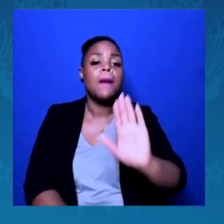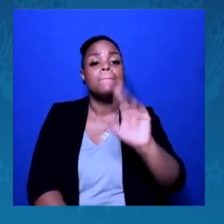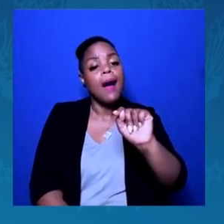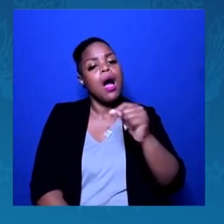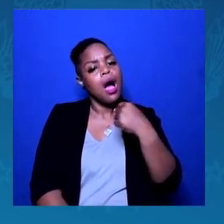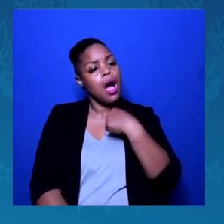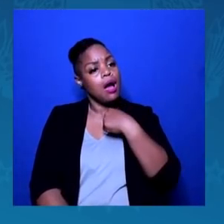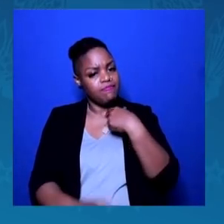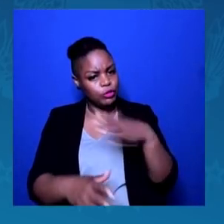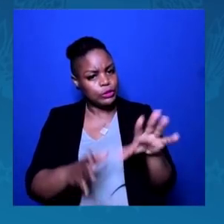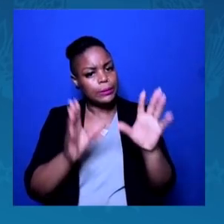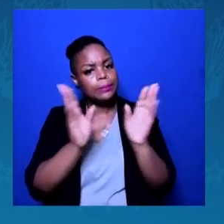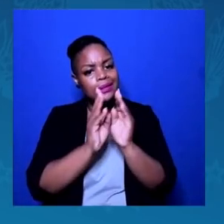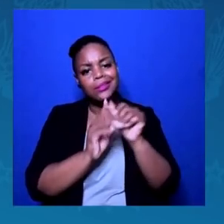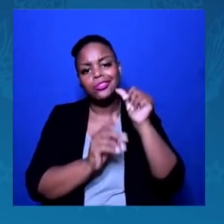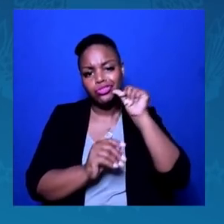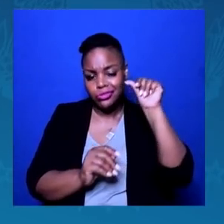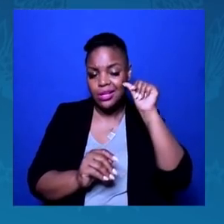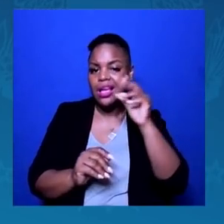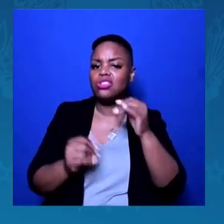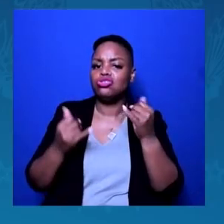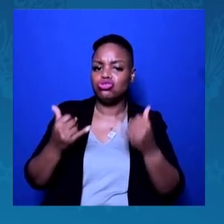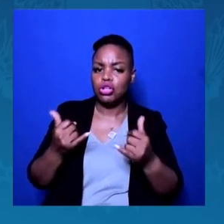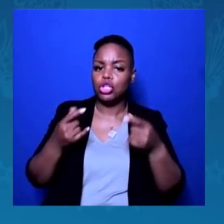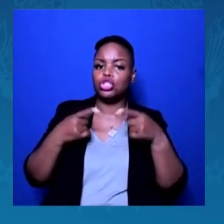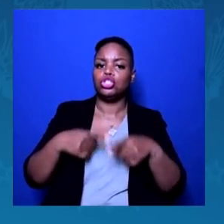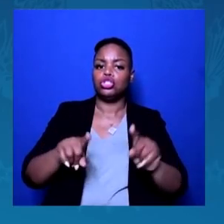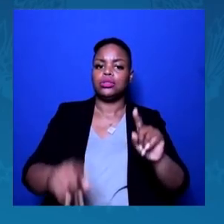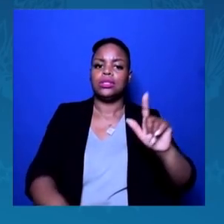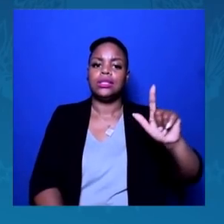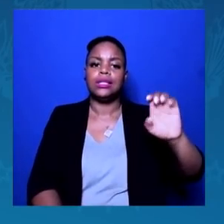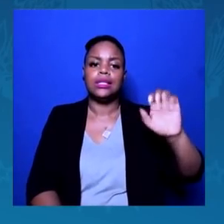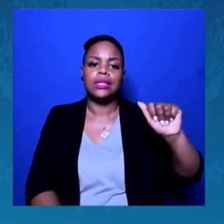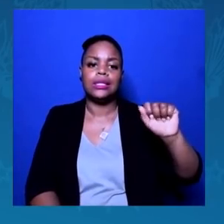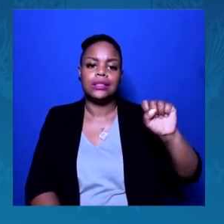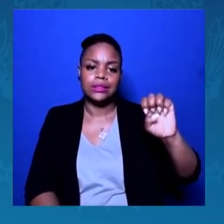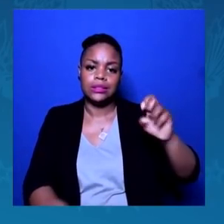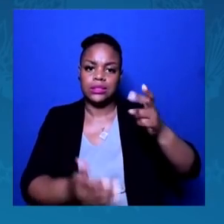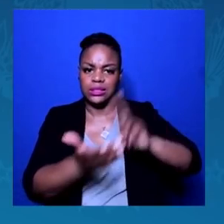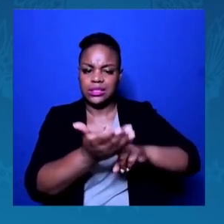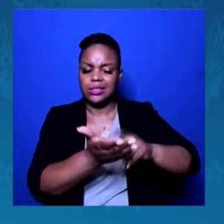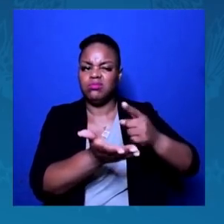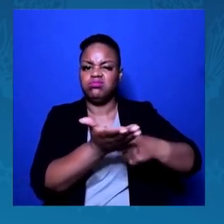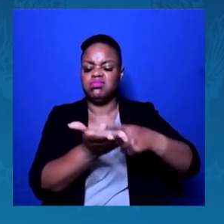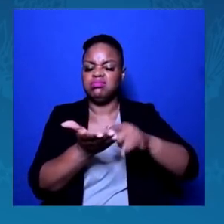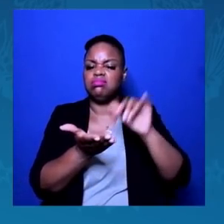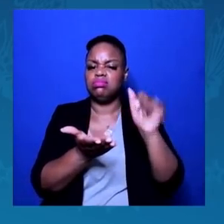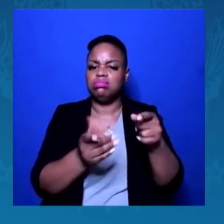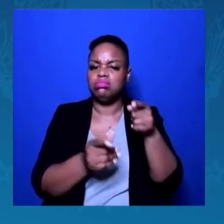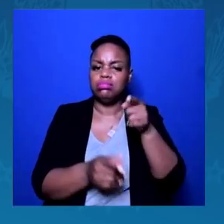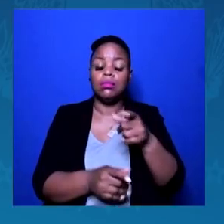And I will tell you that the people who work in our embassies here in Mission Vietnam